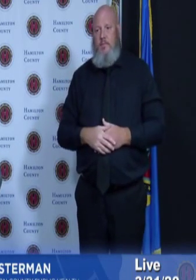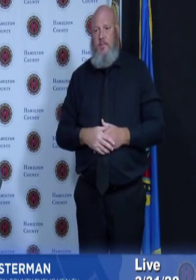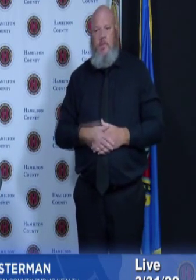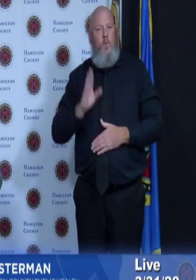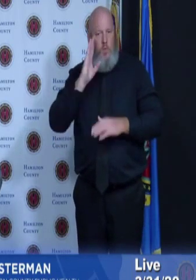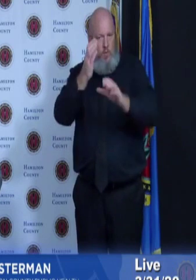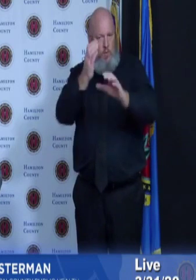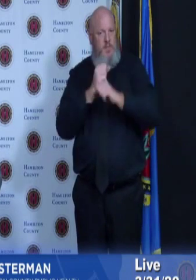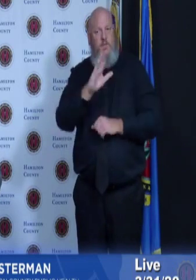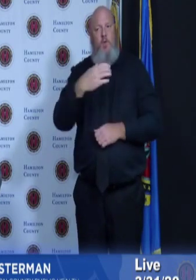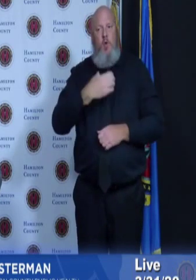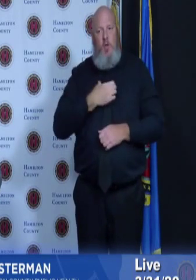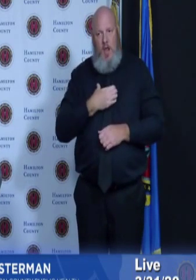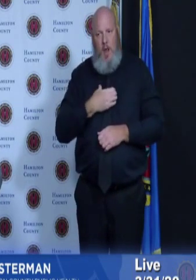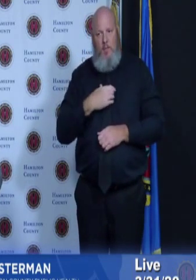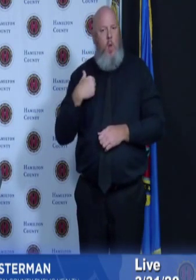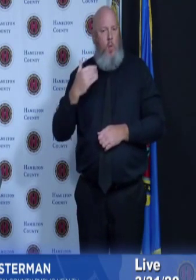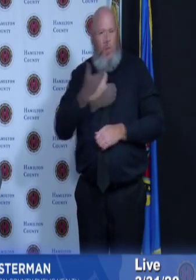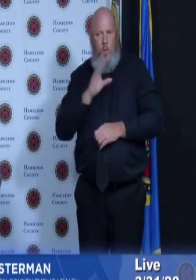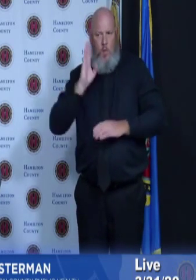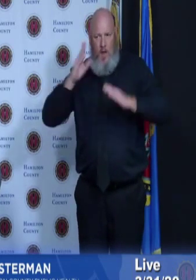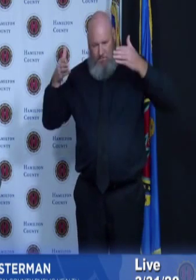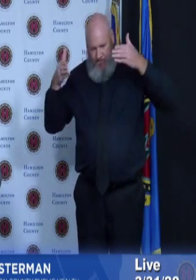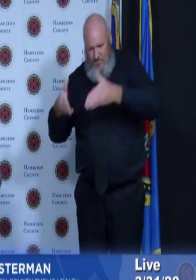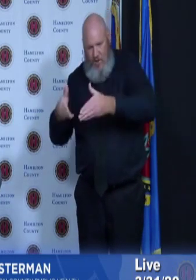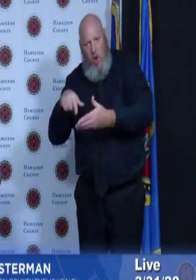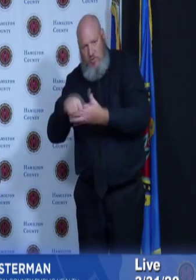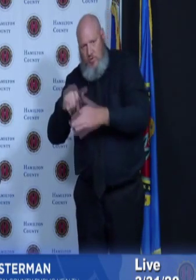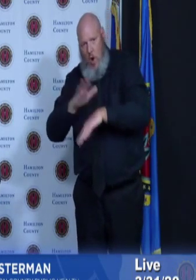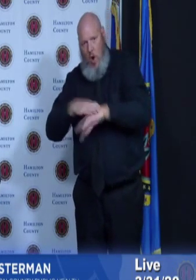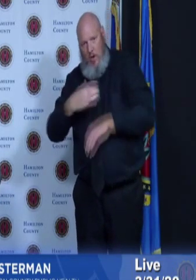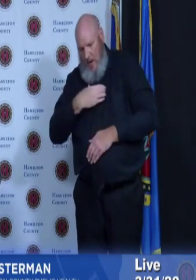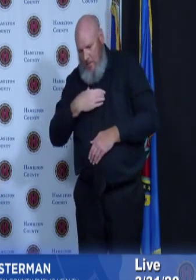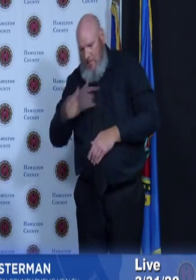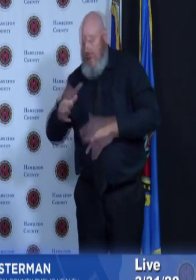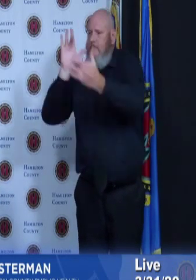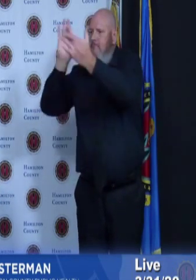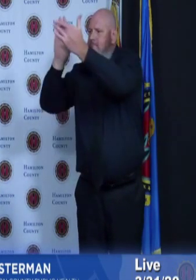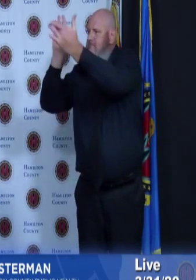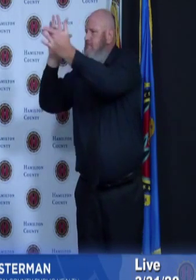they help us reach out to our communities to help to bring enforcement